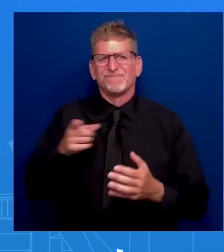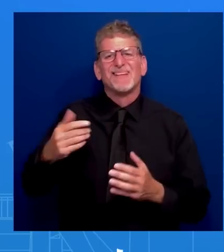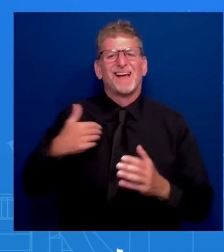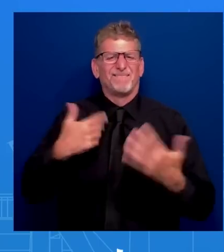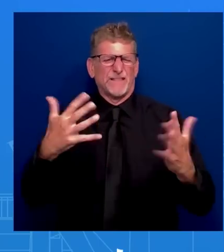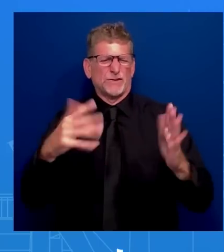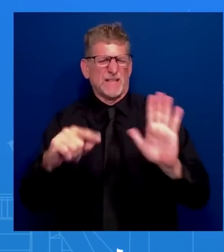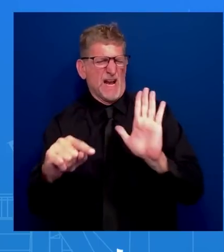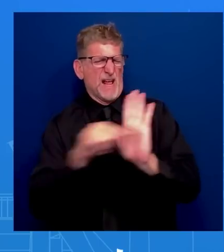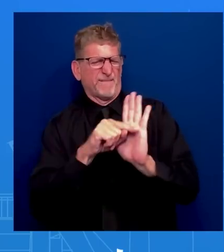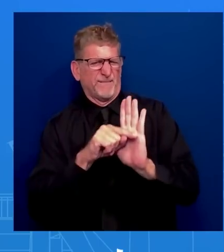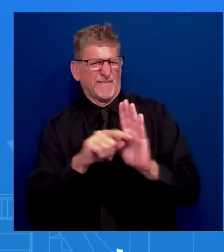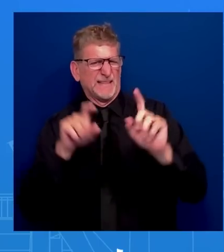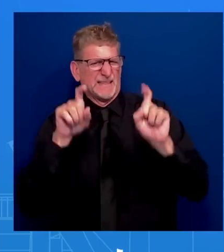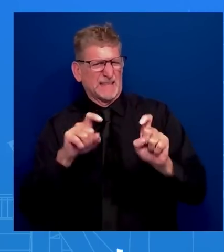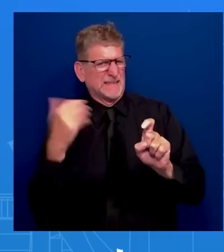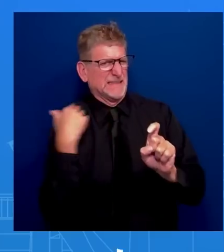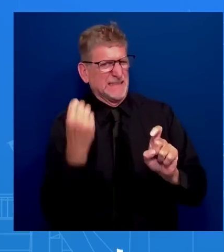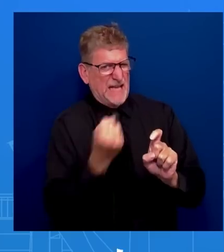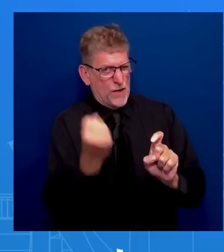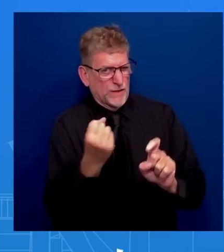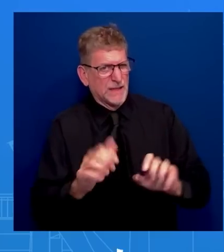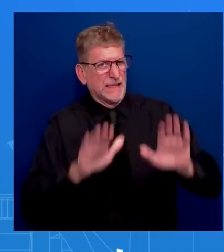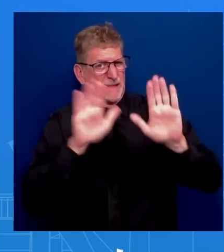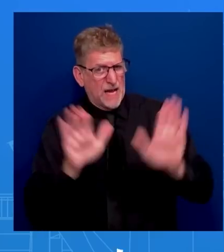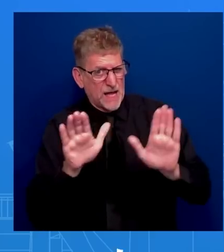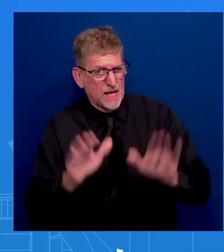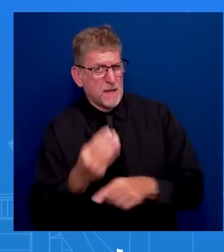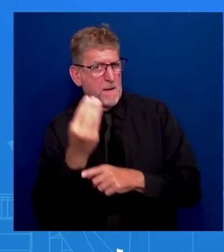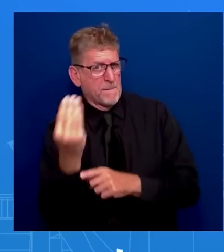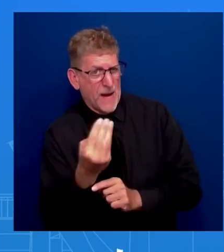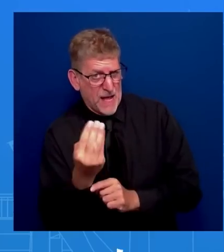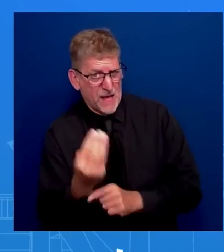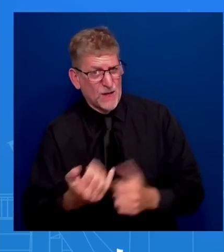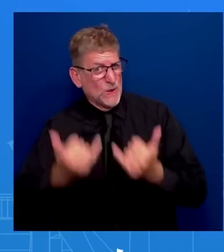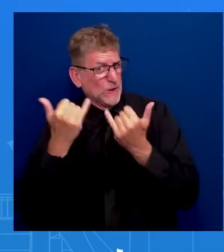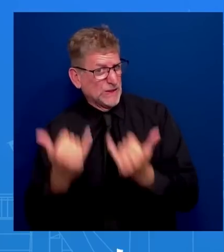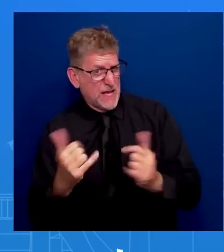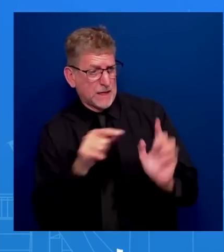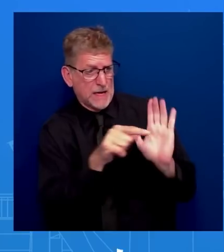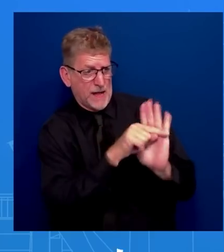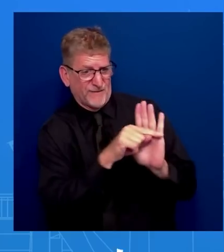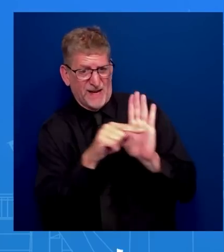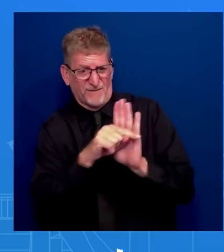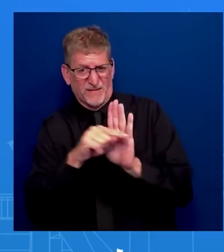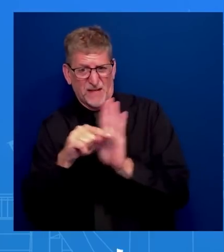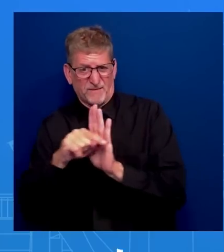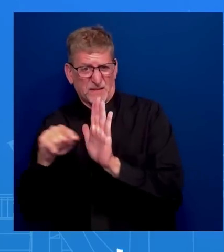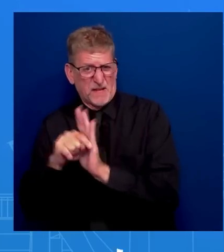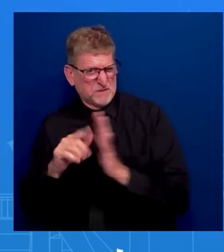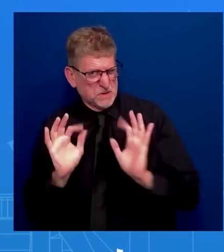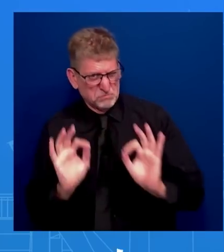We have also said many times, I think, during the briefing when we were talking about his COVID case,